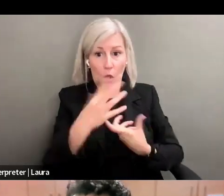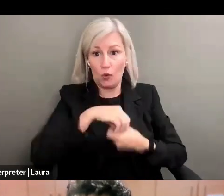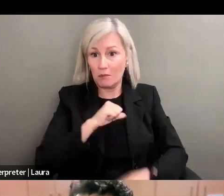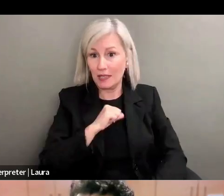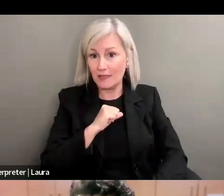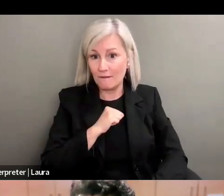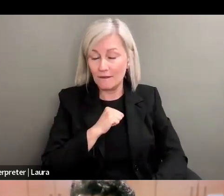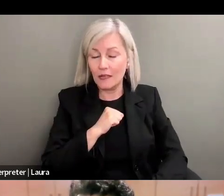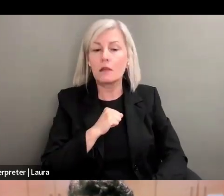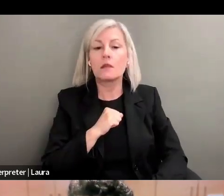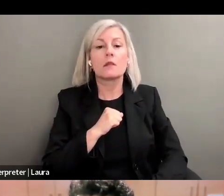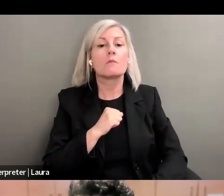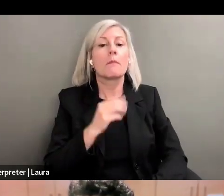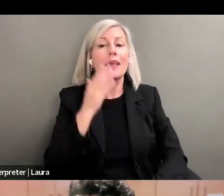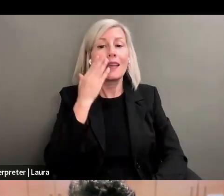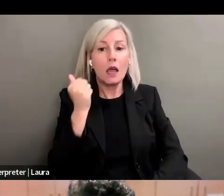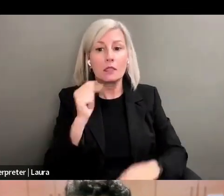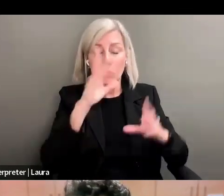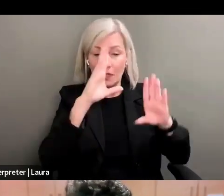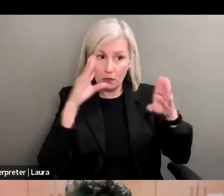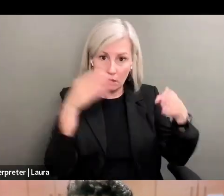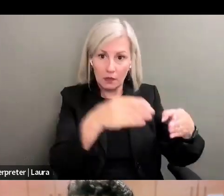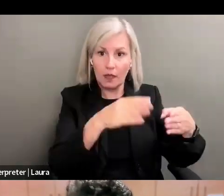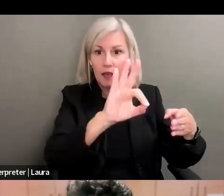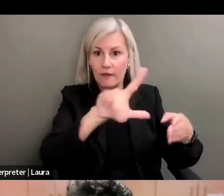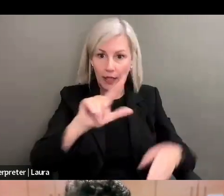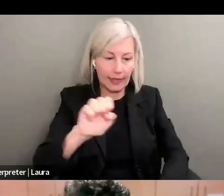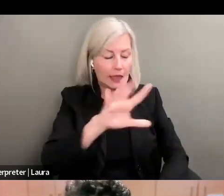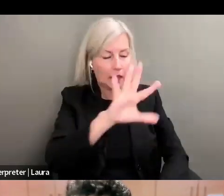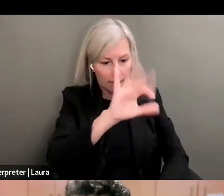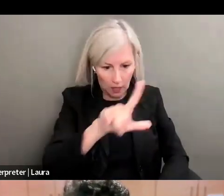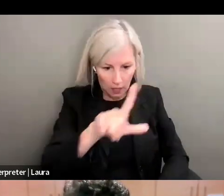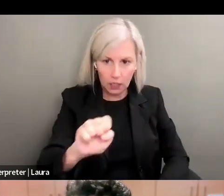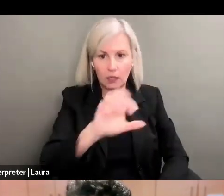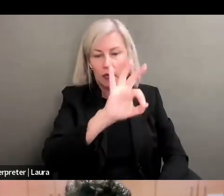I think since there was such a focus on FLE FLE FLE and on doing that